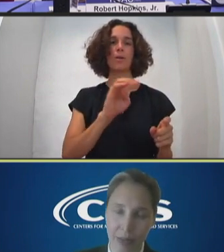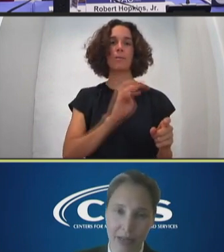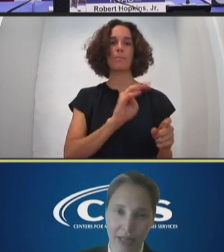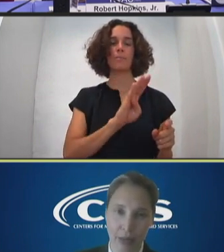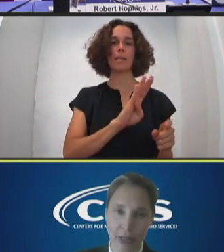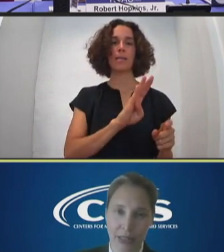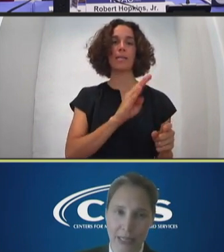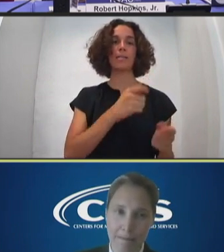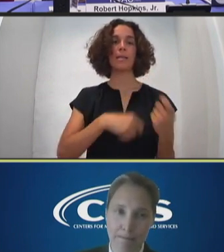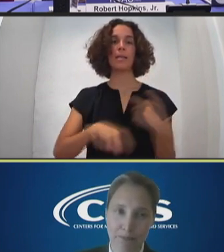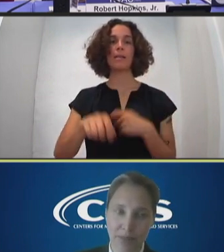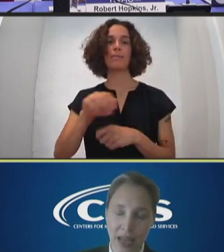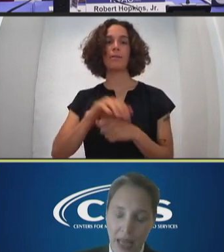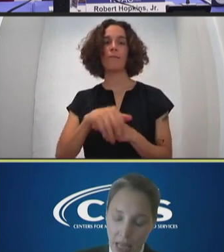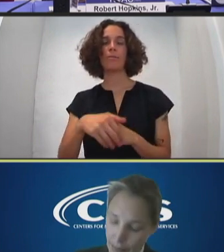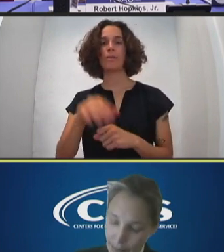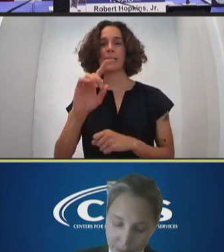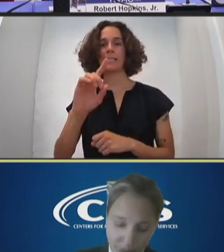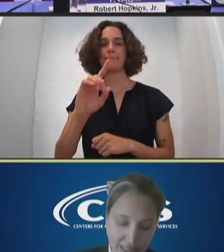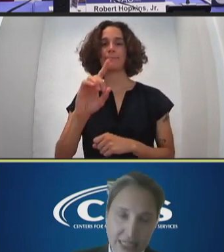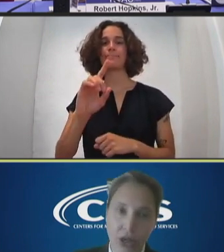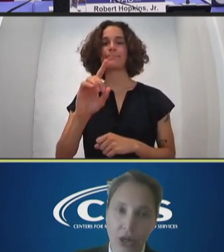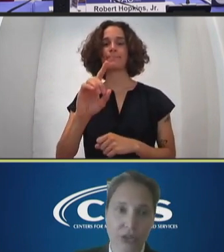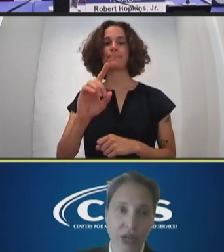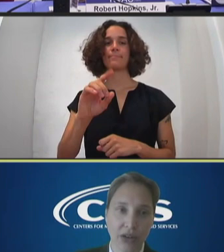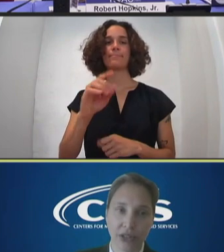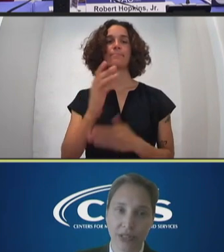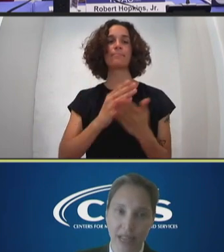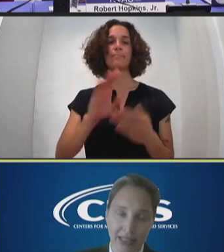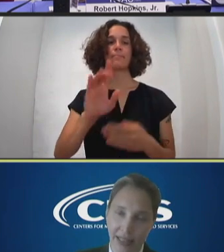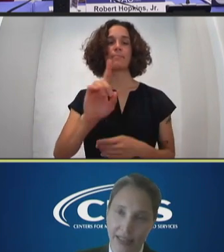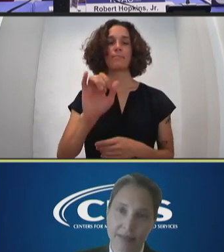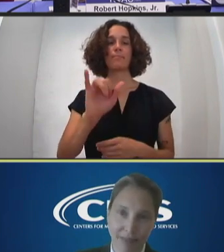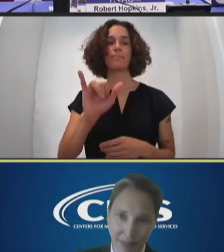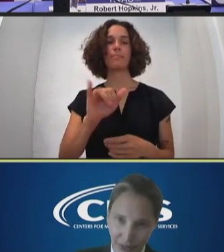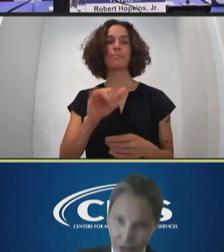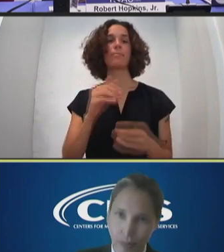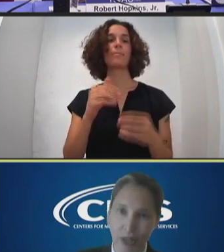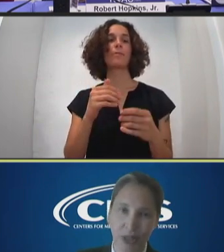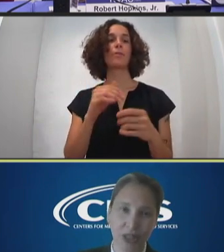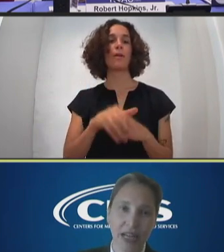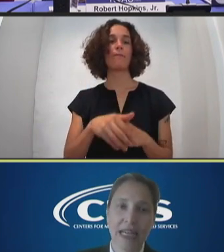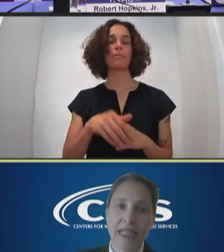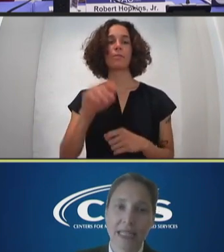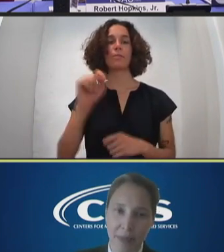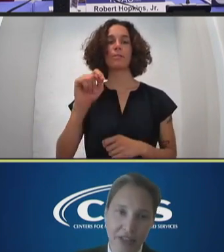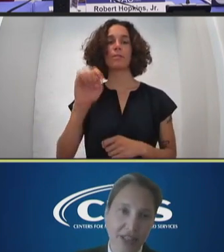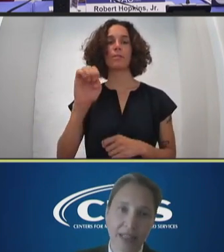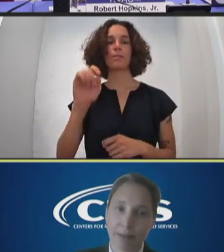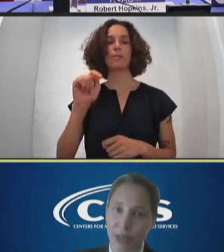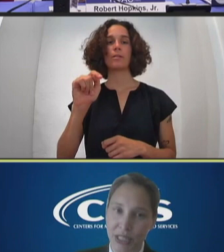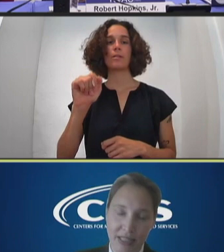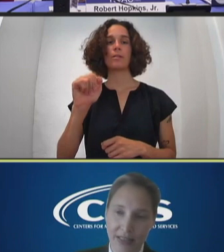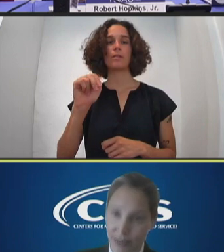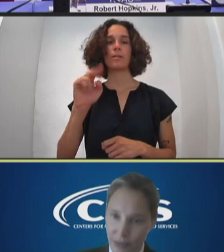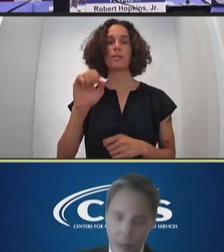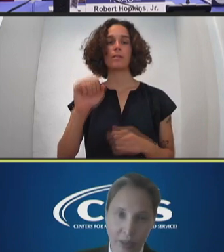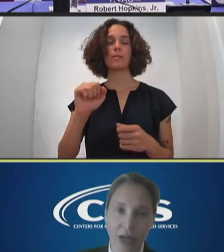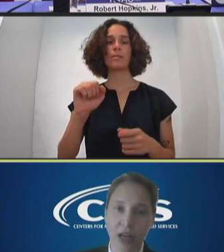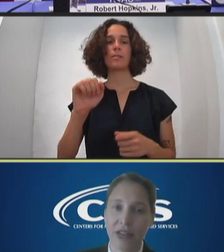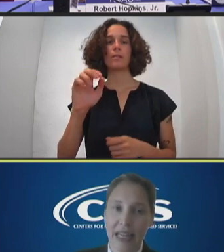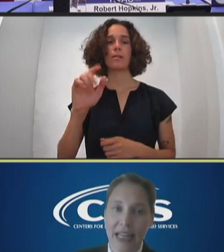Medicare Part D. Part D also covers tetanus before puncture, diphtheria, pertussis, whooping cough,